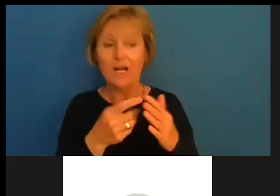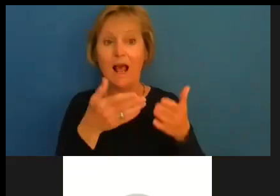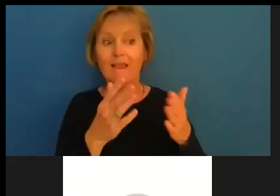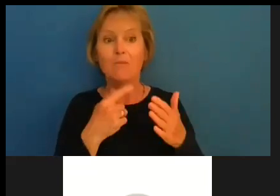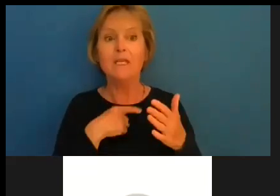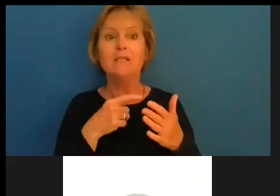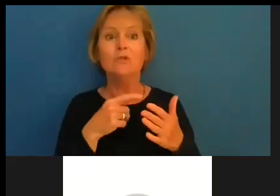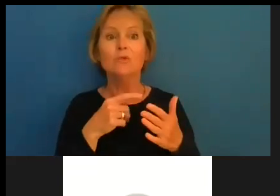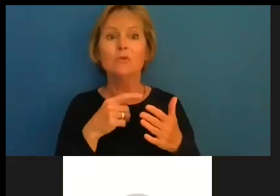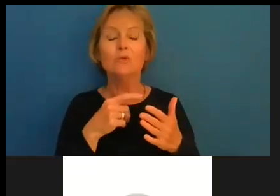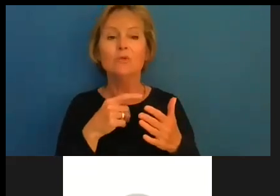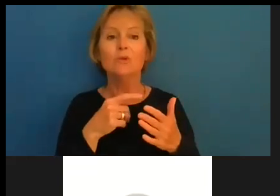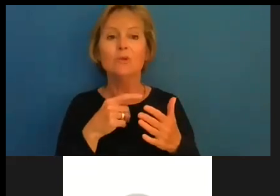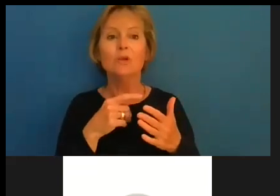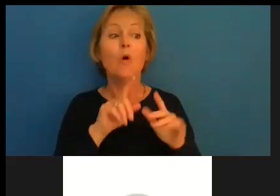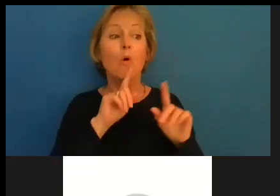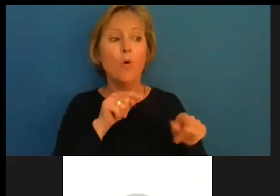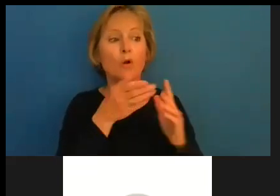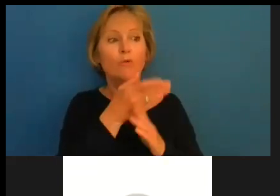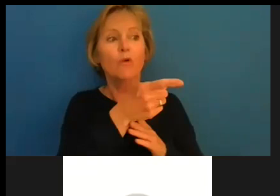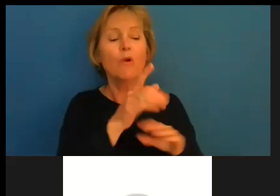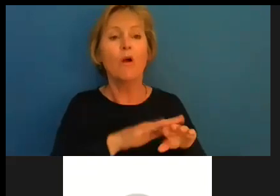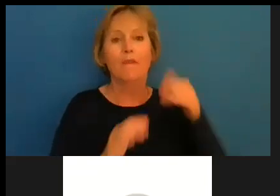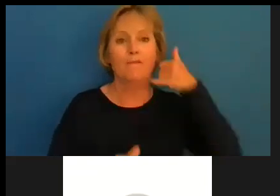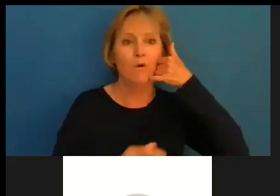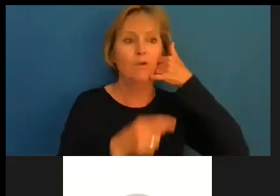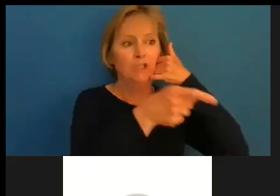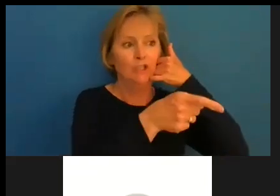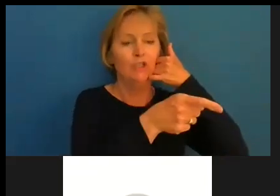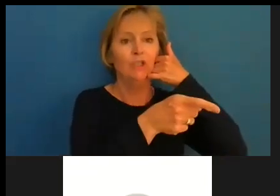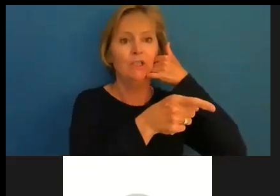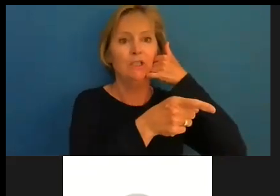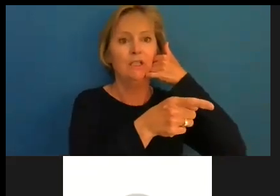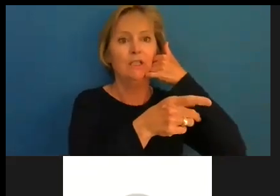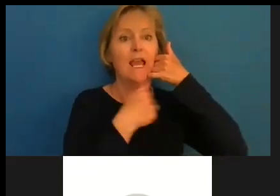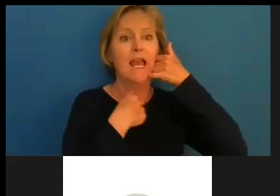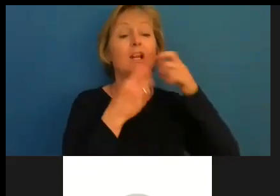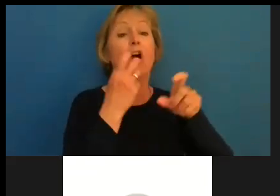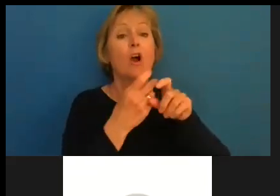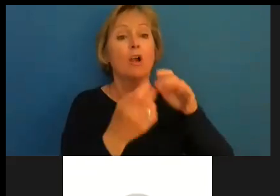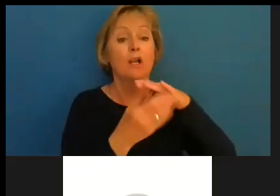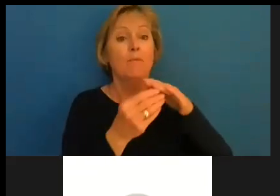that order through her through the phone and to have her a hard copy faxed to my pharmacy.